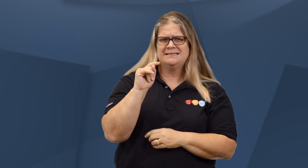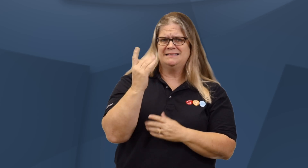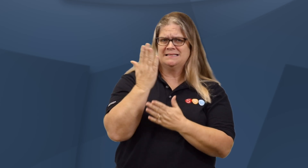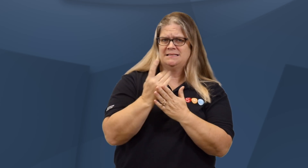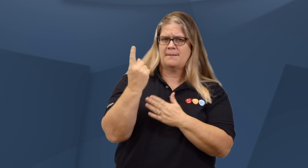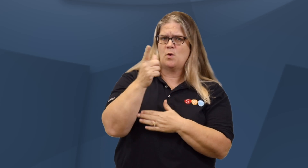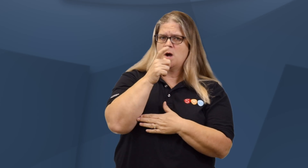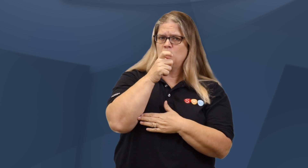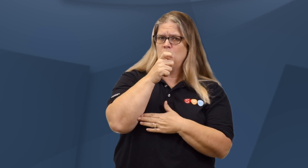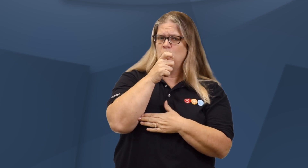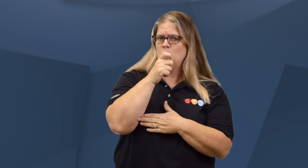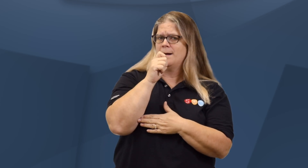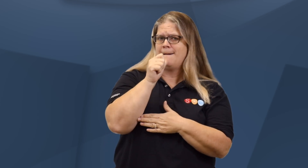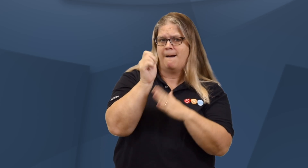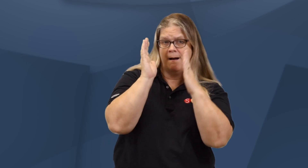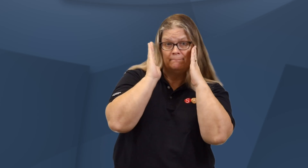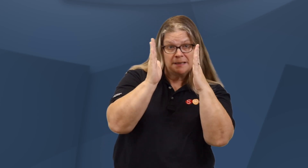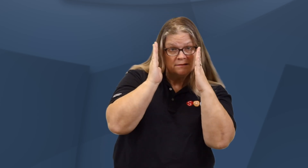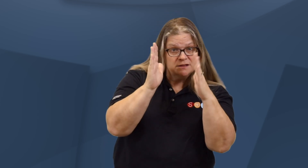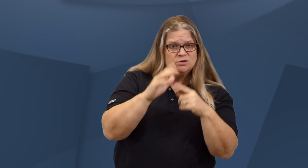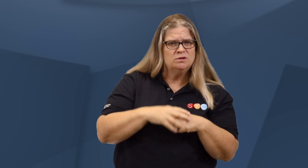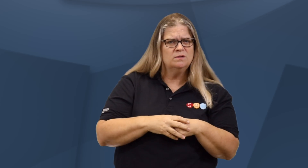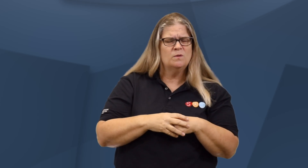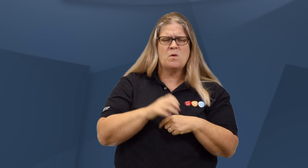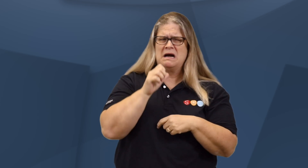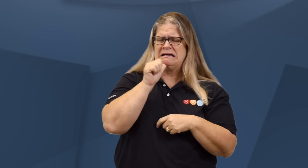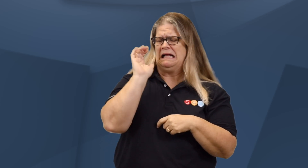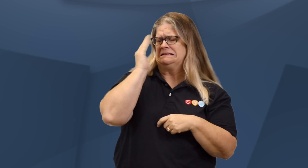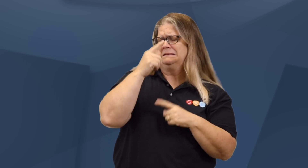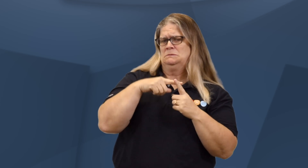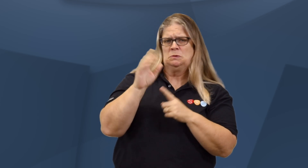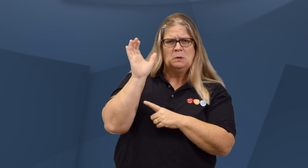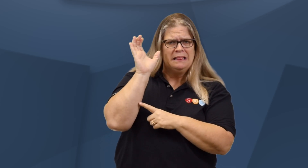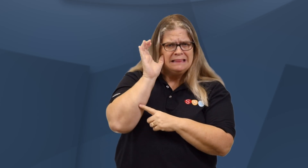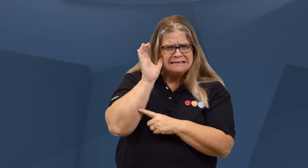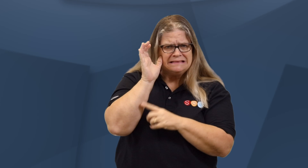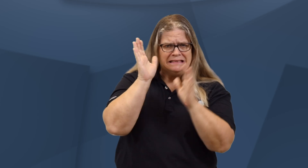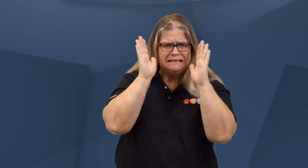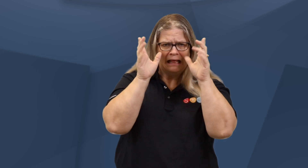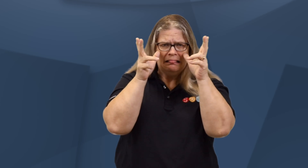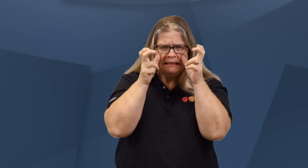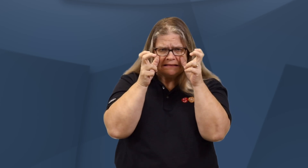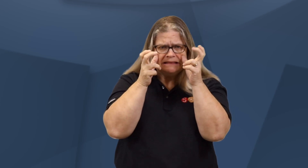Is it someone who appears to not pay attention or doesn't seem to listen?